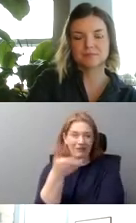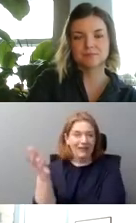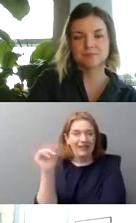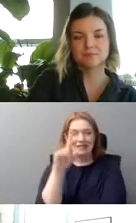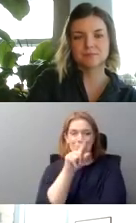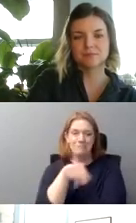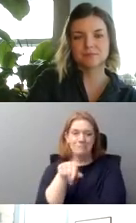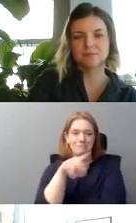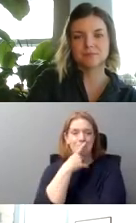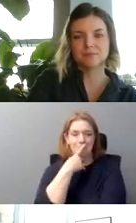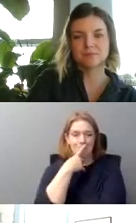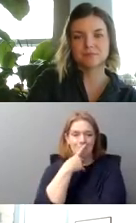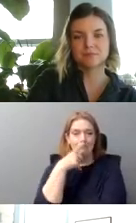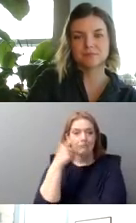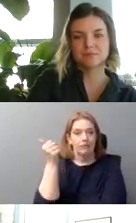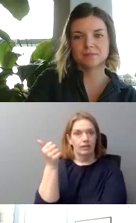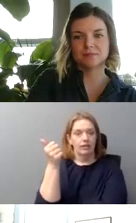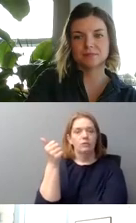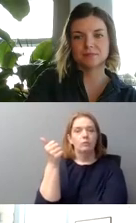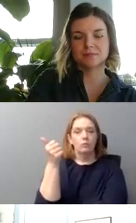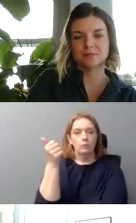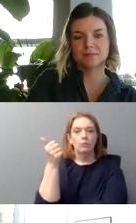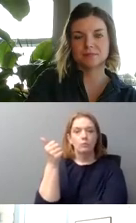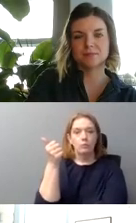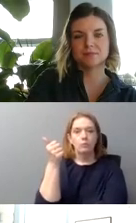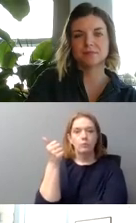he's really into that idea of deterioration and, you know,